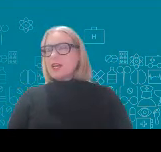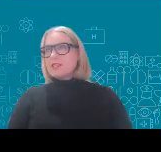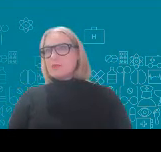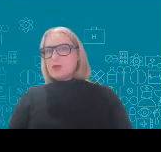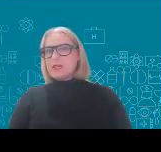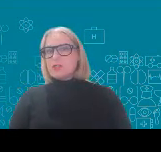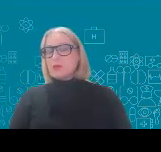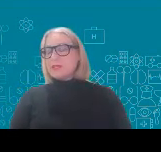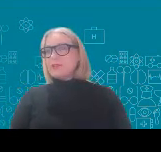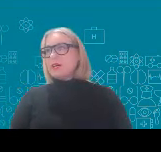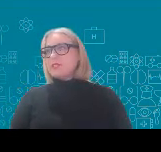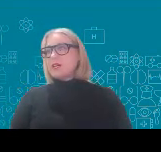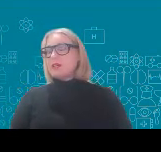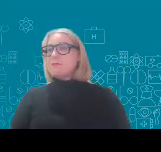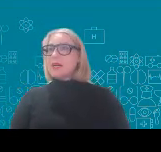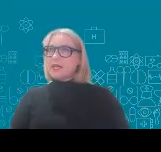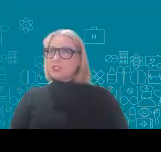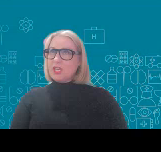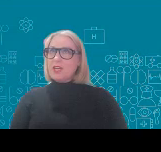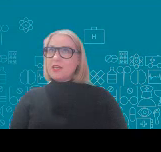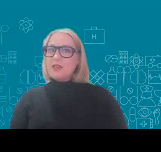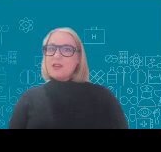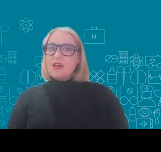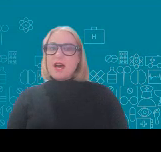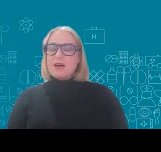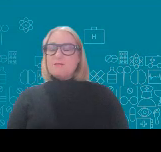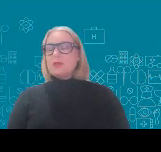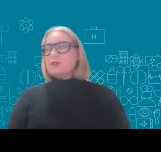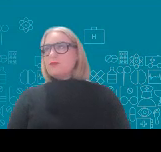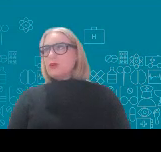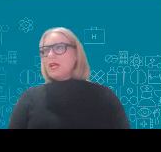Access Branch. So we look after My Aged Care, both the phone and